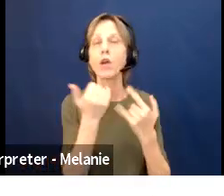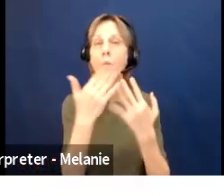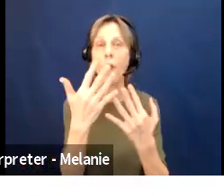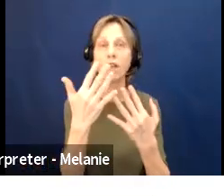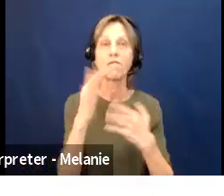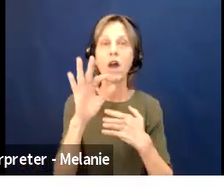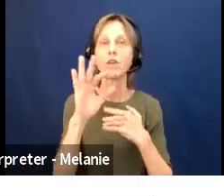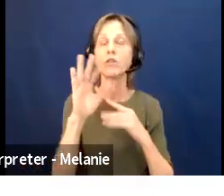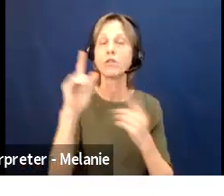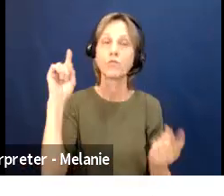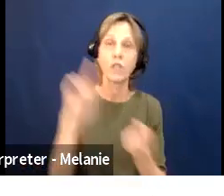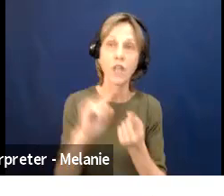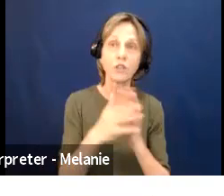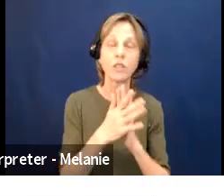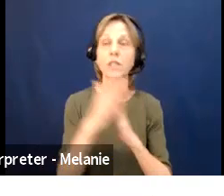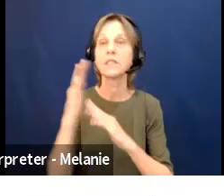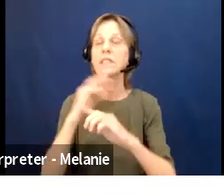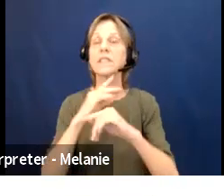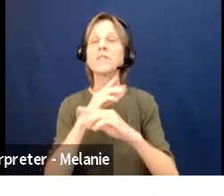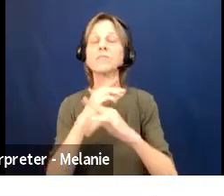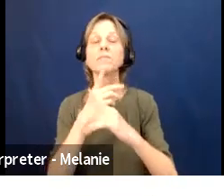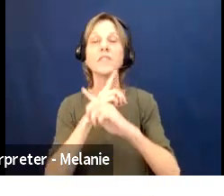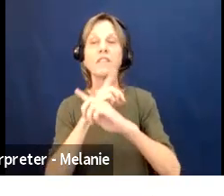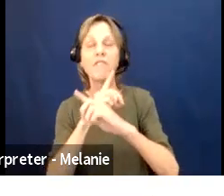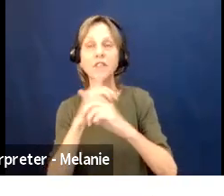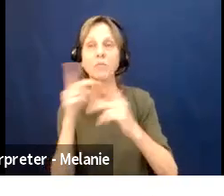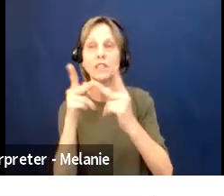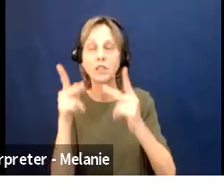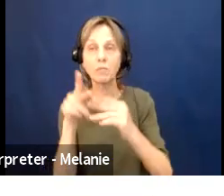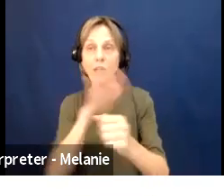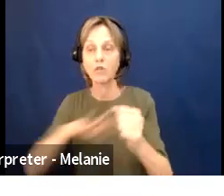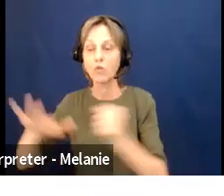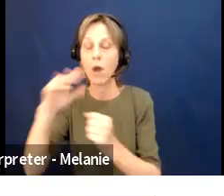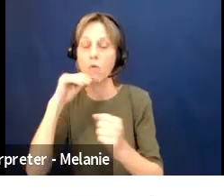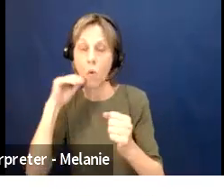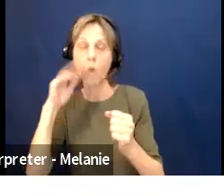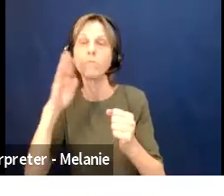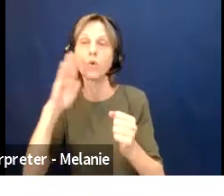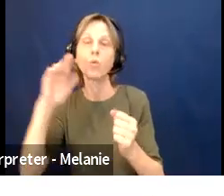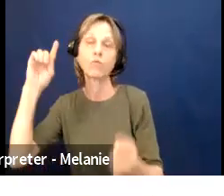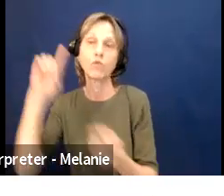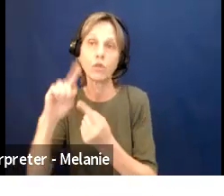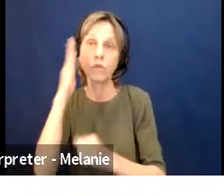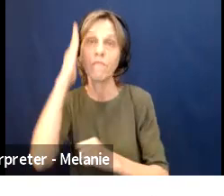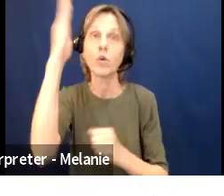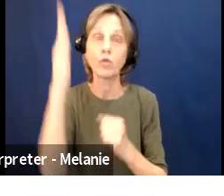defensible space around homes that will reduce future losses the projects are generally awarded